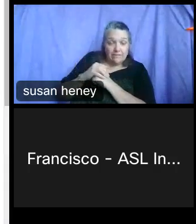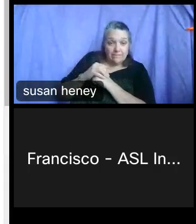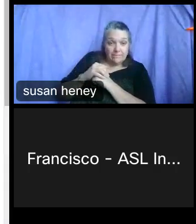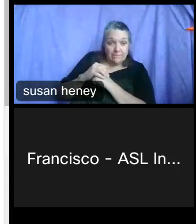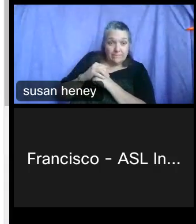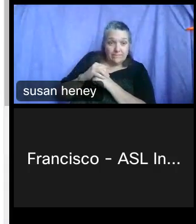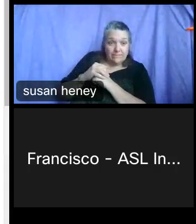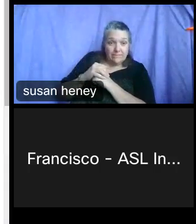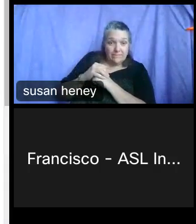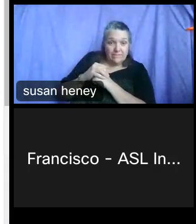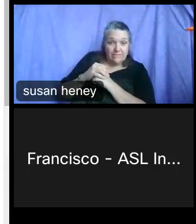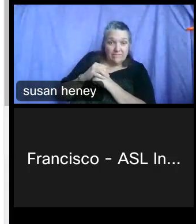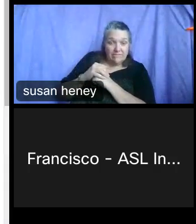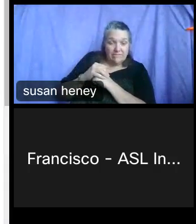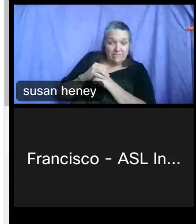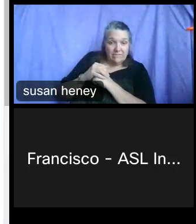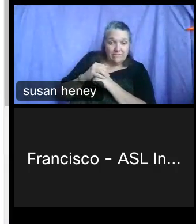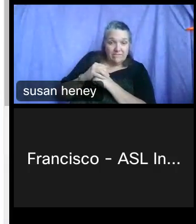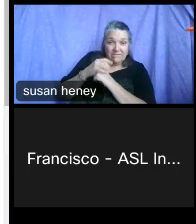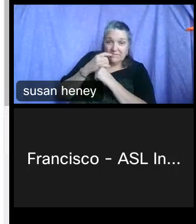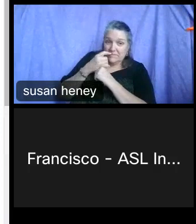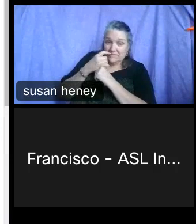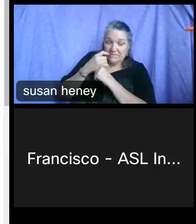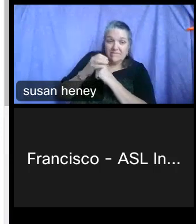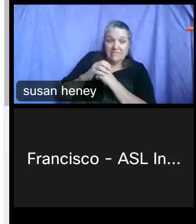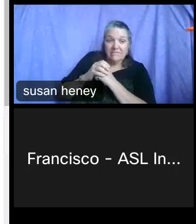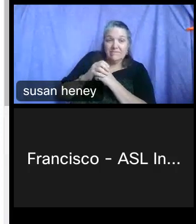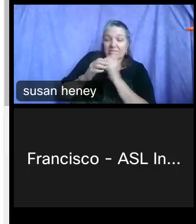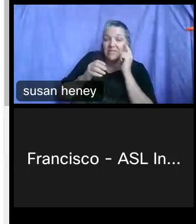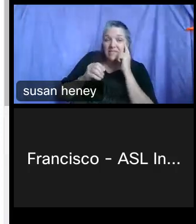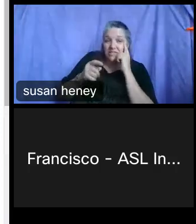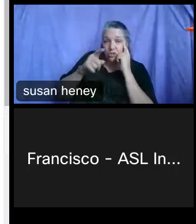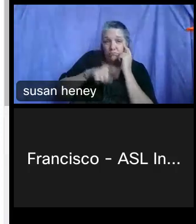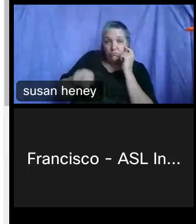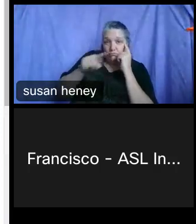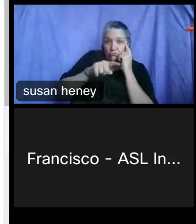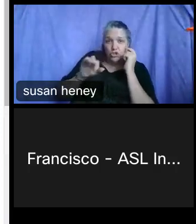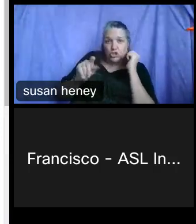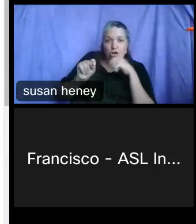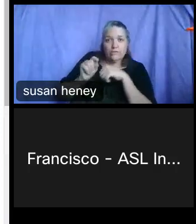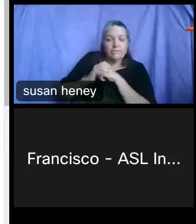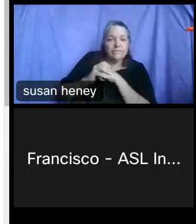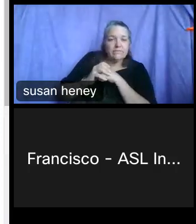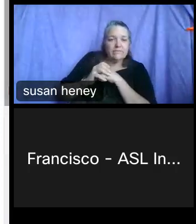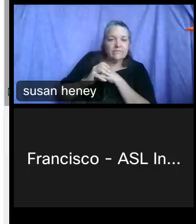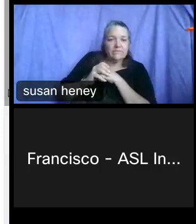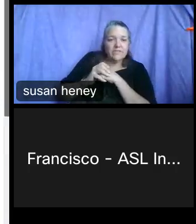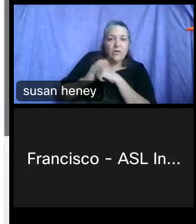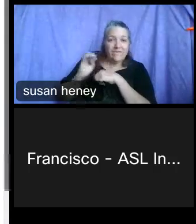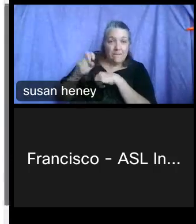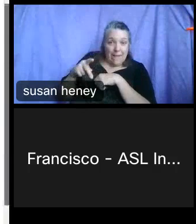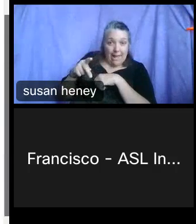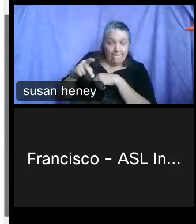here we have the chart in its entirety. We have a map of Pennsylvania, and then we have the